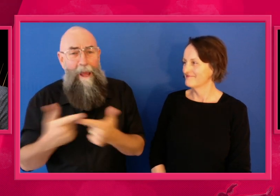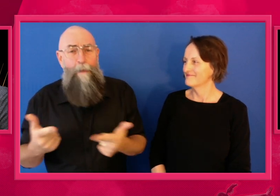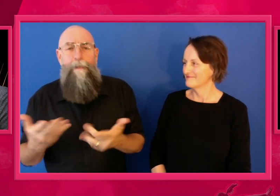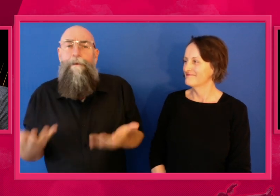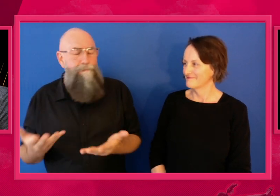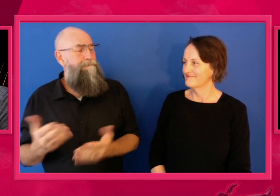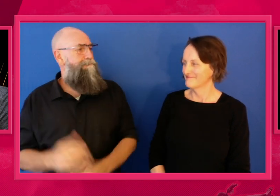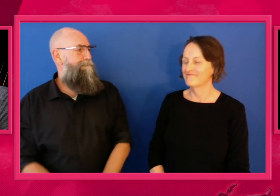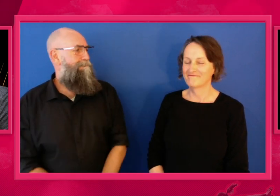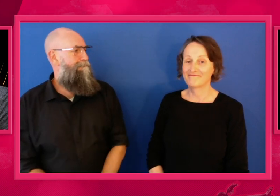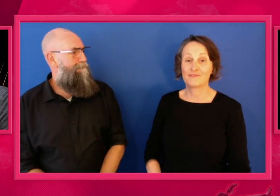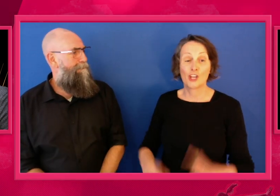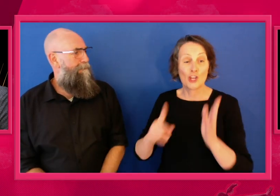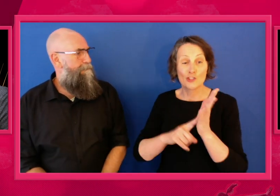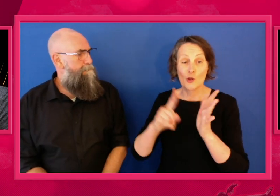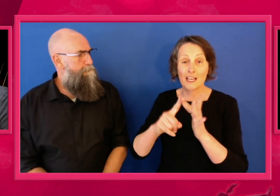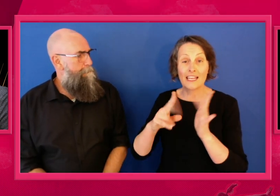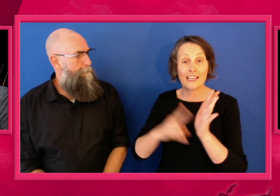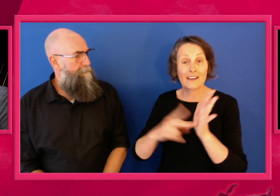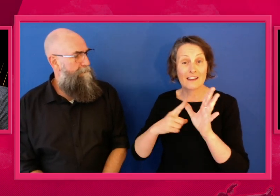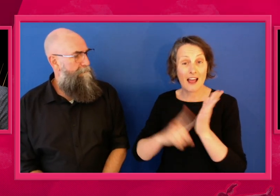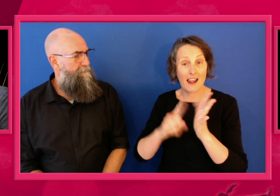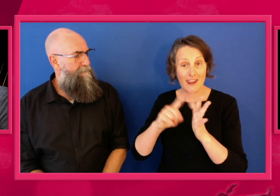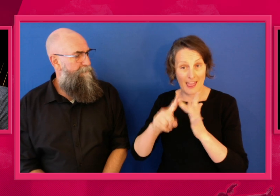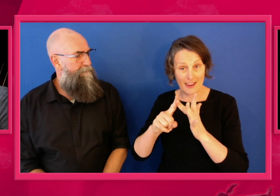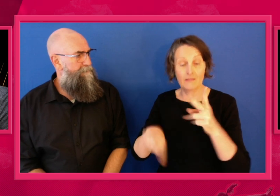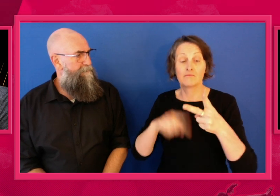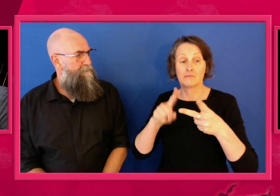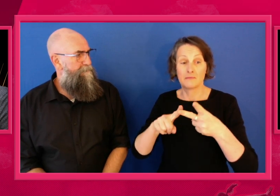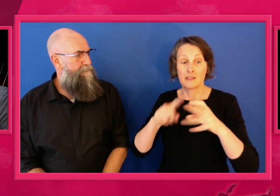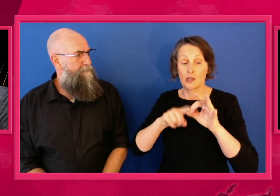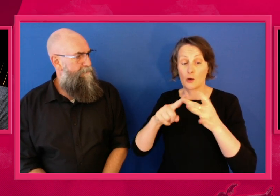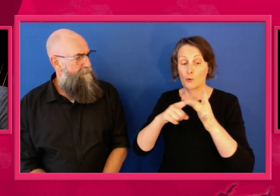Georgie Tunny: So Lina Lei, and also Yang Qian, and also Ma Lin, they came across to